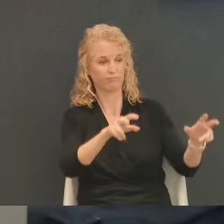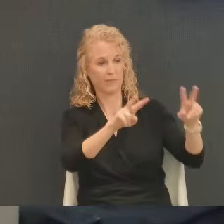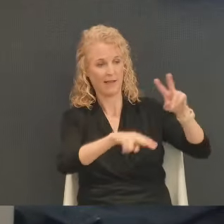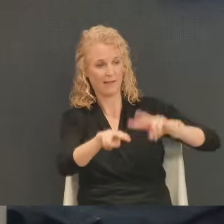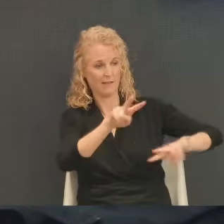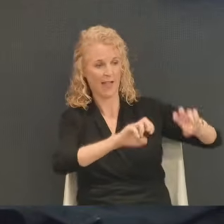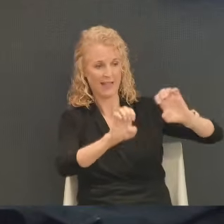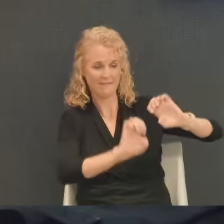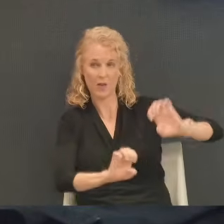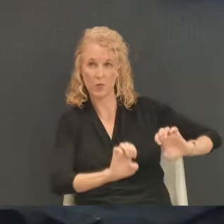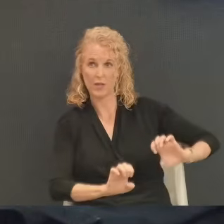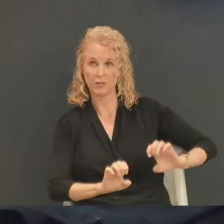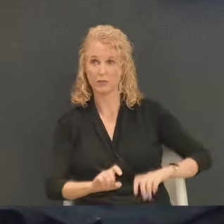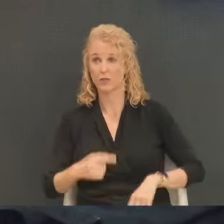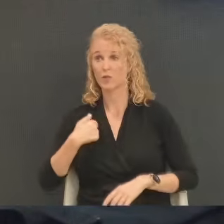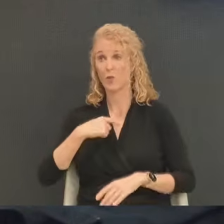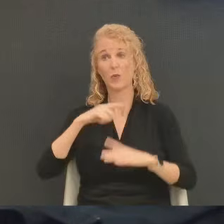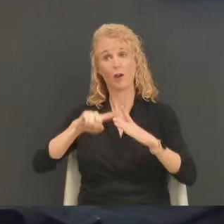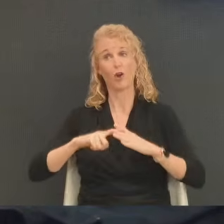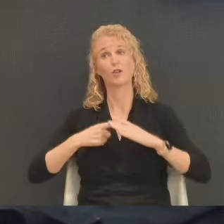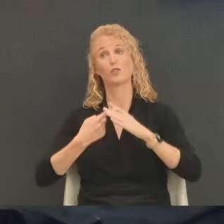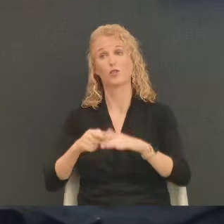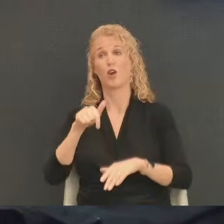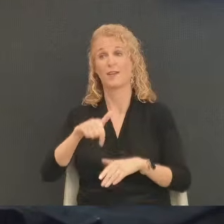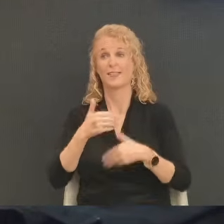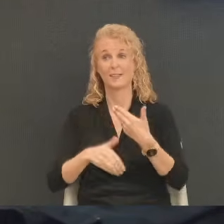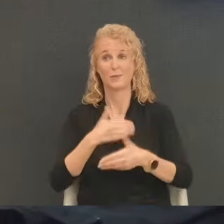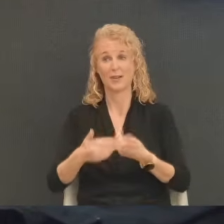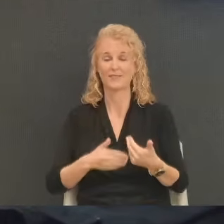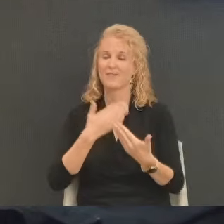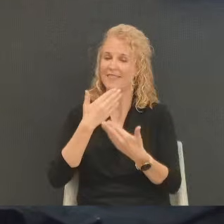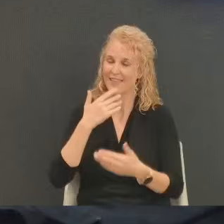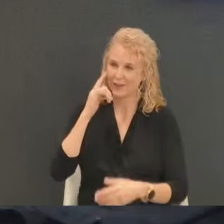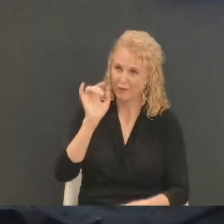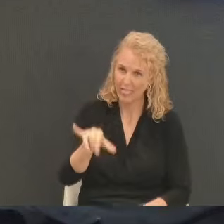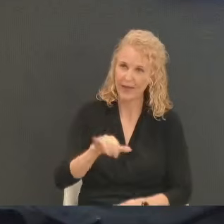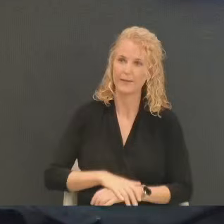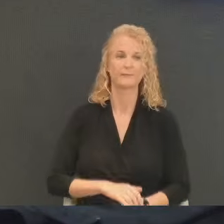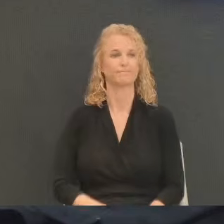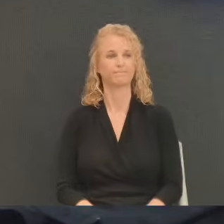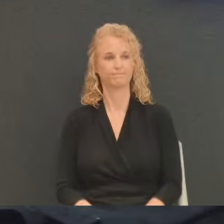that we're embarking on a process here. Um, and thank you for that. Appreciate it. Um, and then I